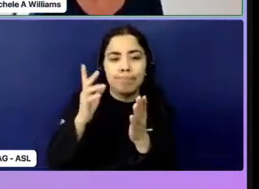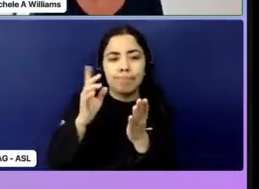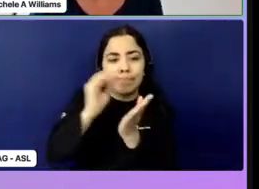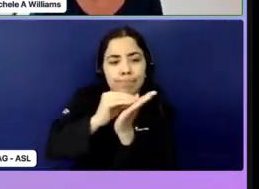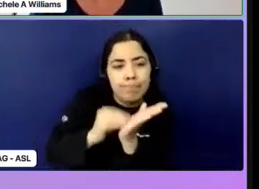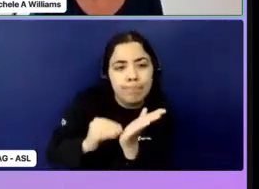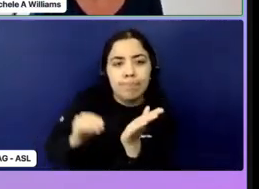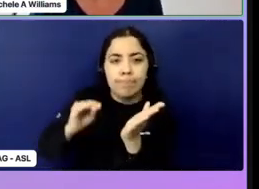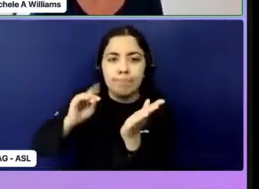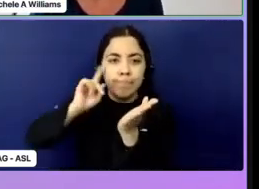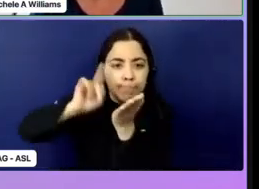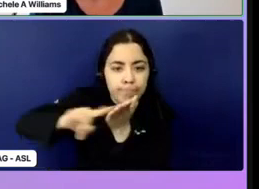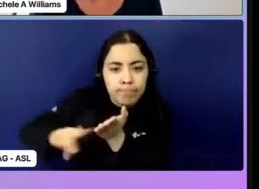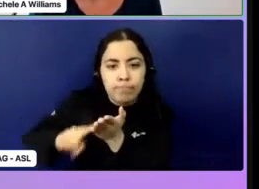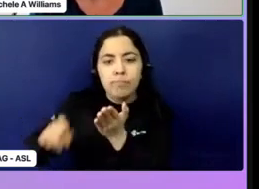about doing a diary setting or